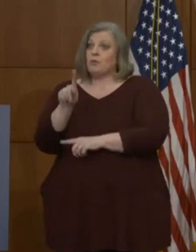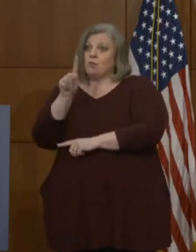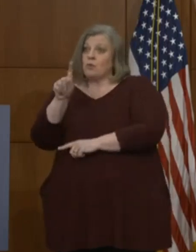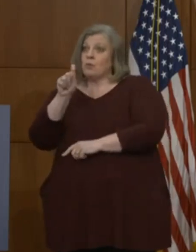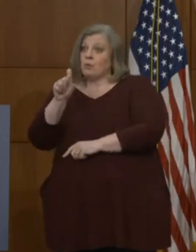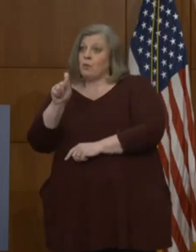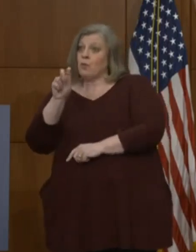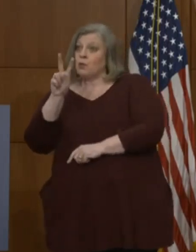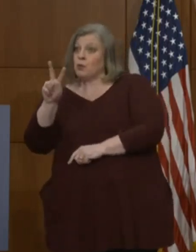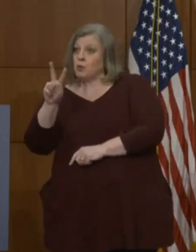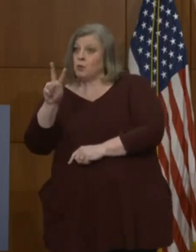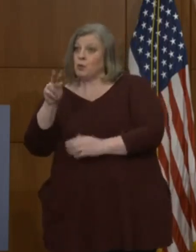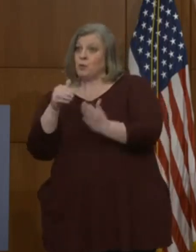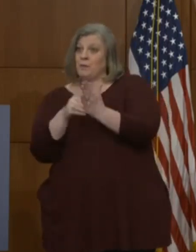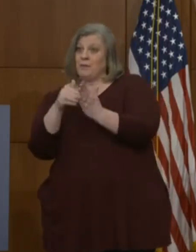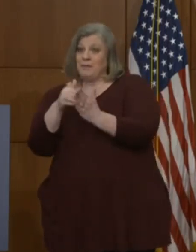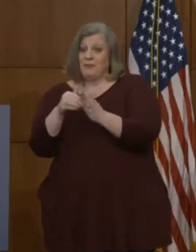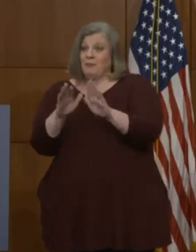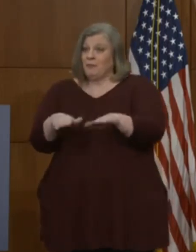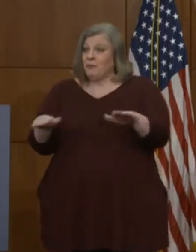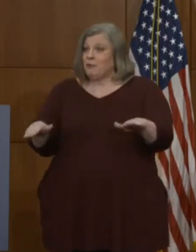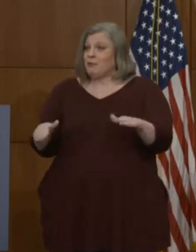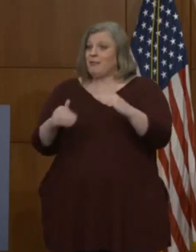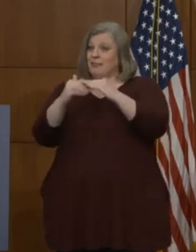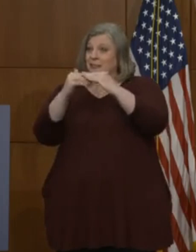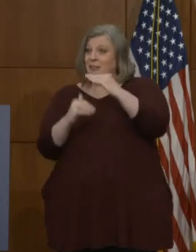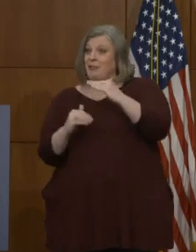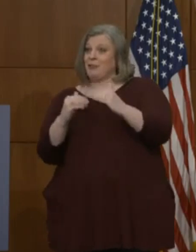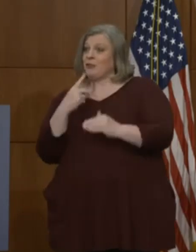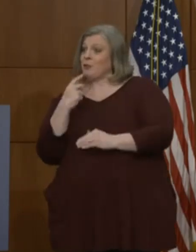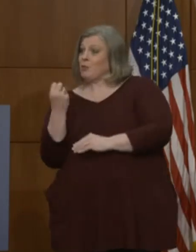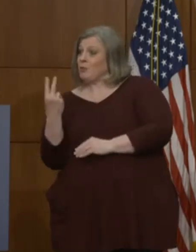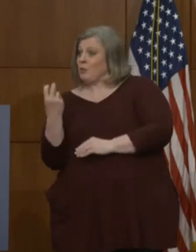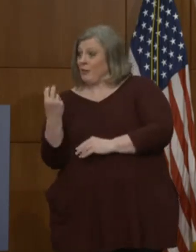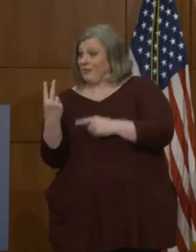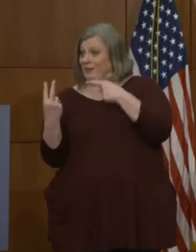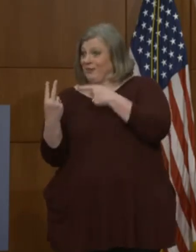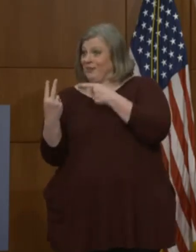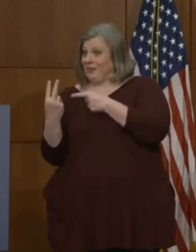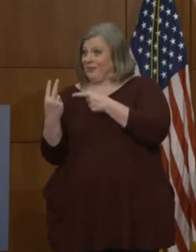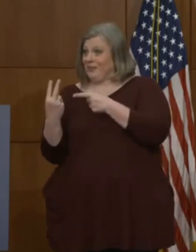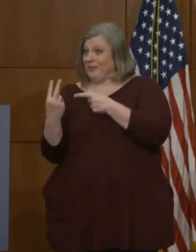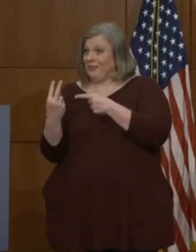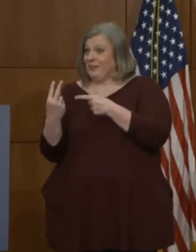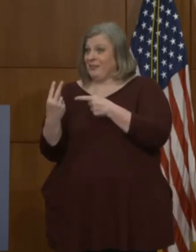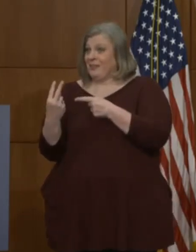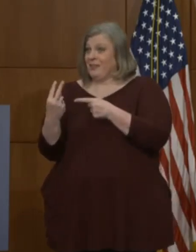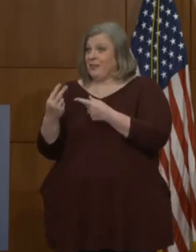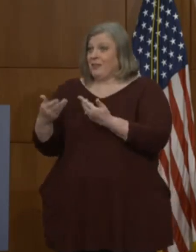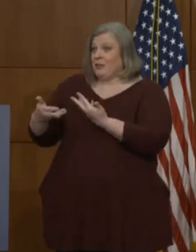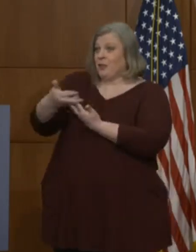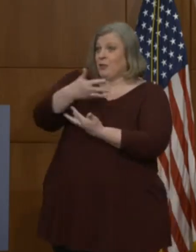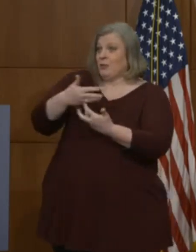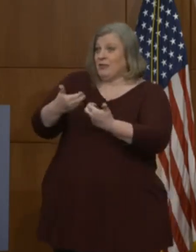SOME ONE POINT TWO MILLION VIRGINIA CHILDREN UNDER AGE VIRGINIA CHILDREN UNDER AGE TWELVE. WITH SOCIAL DISTANCING TWELVE. WITH SOCIAL DISTANCING REQUIREMENTS MANY CHILD CARE